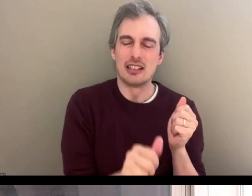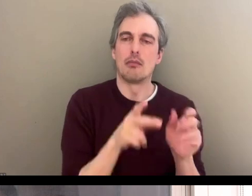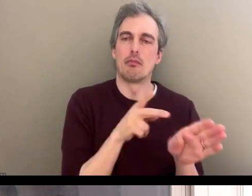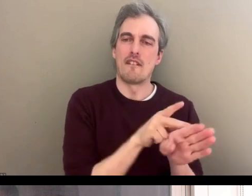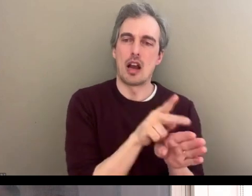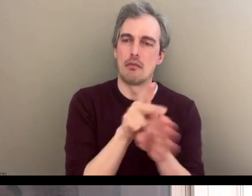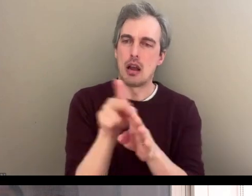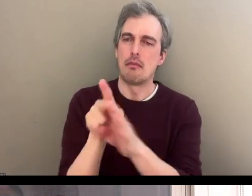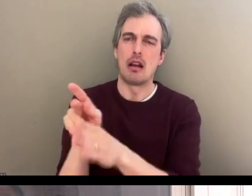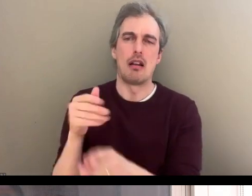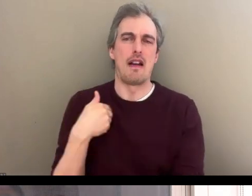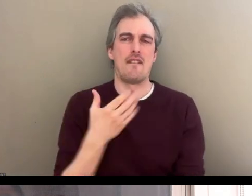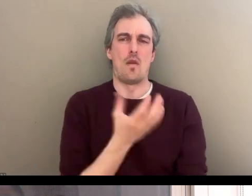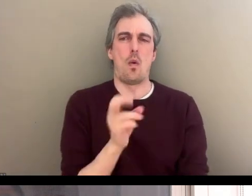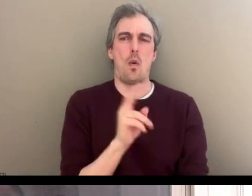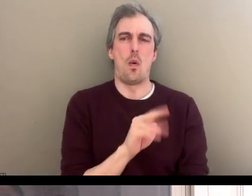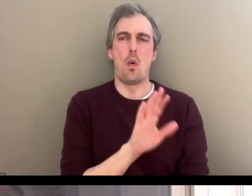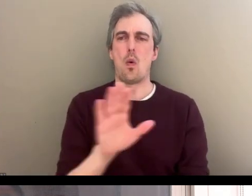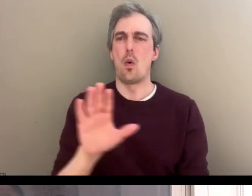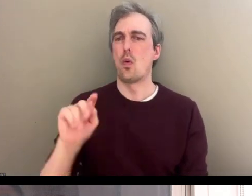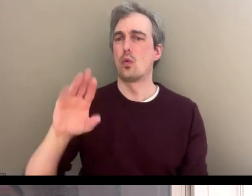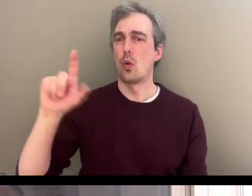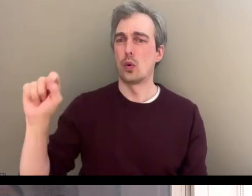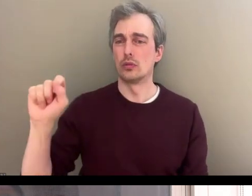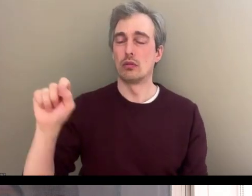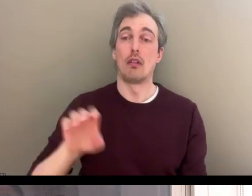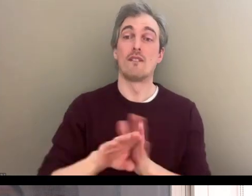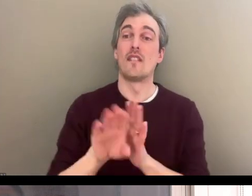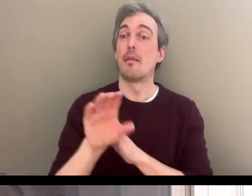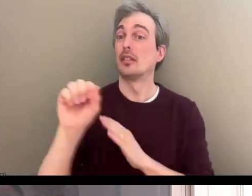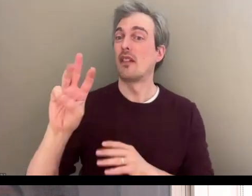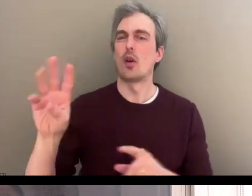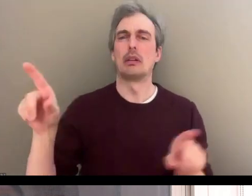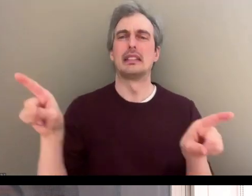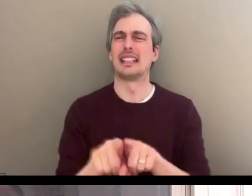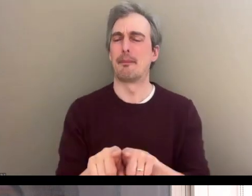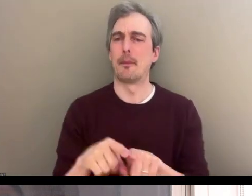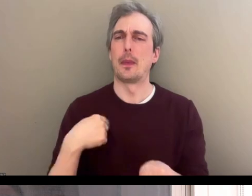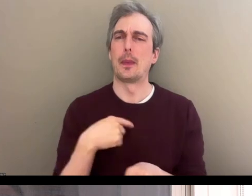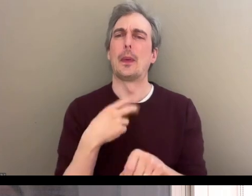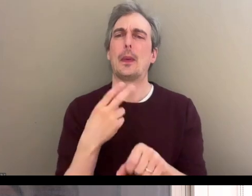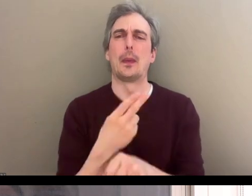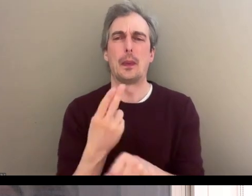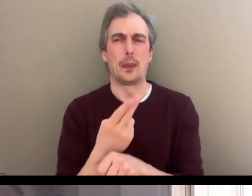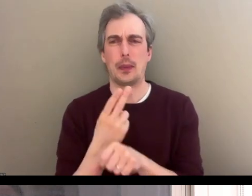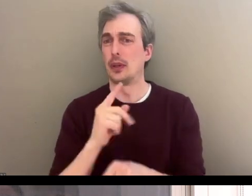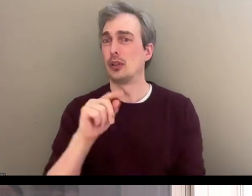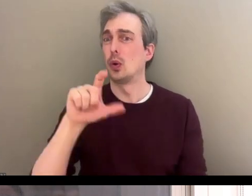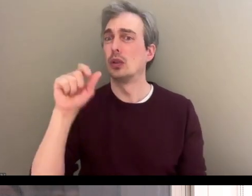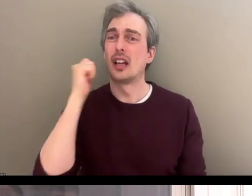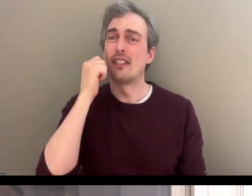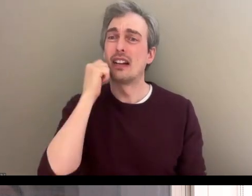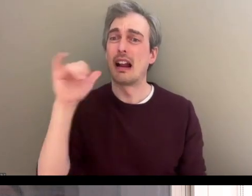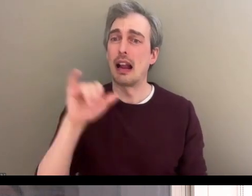For developers, designers, and engineers, we use tools every day, such as our keyboards, screen readers, and integrated developer